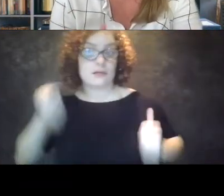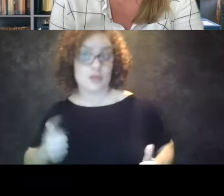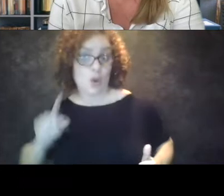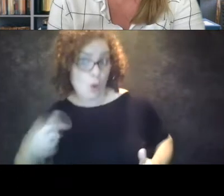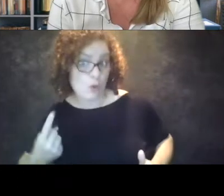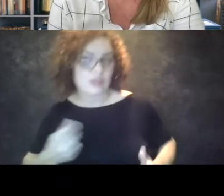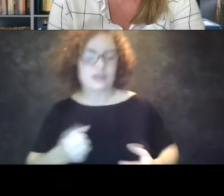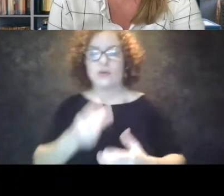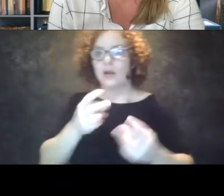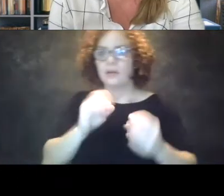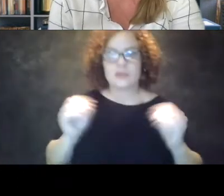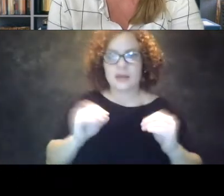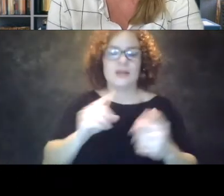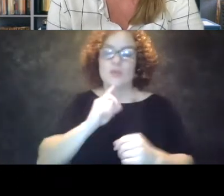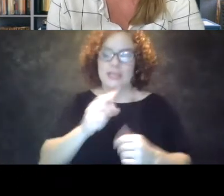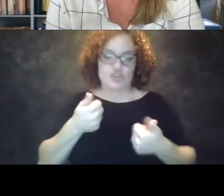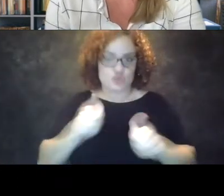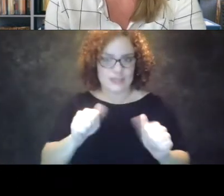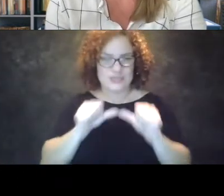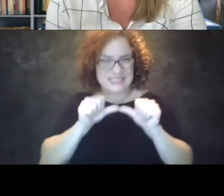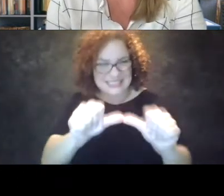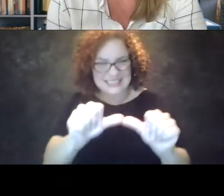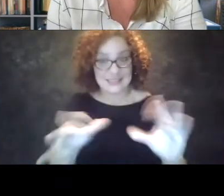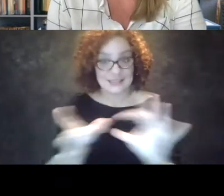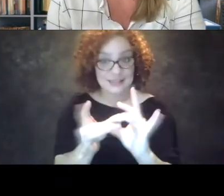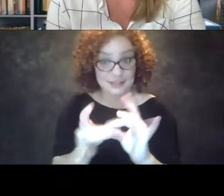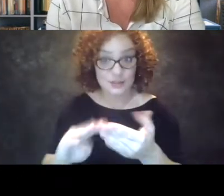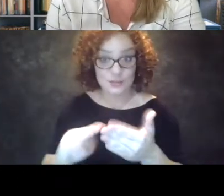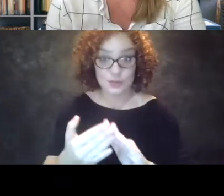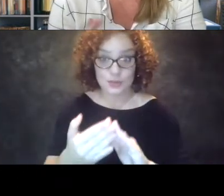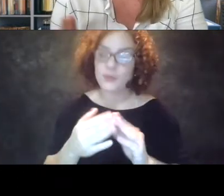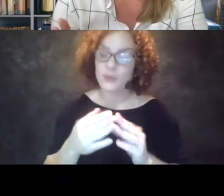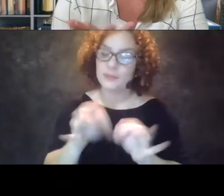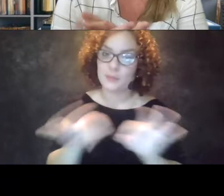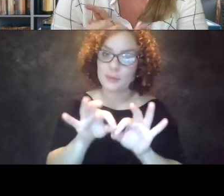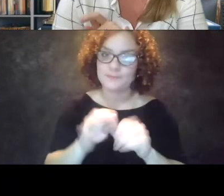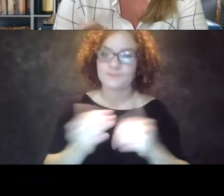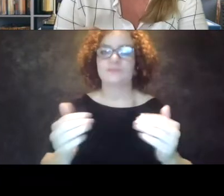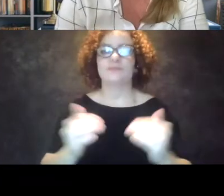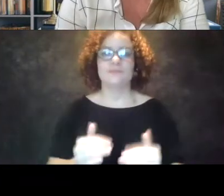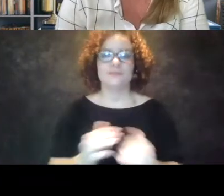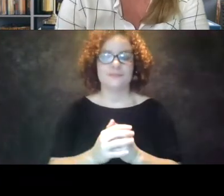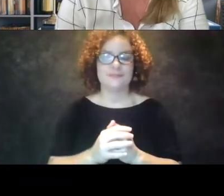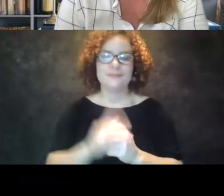is so important. Students need opportunities to learn to communicate and interact as directly